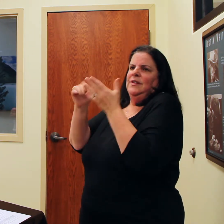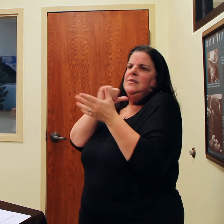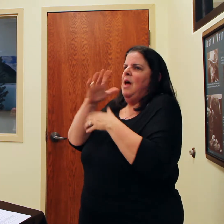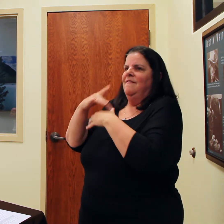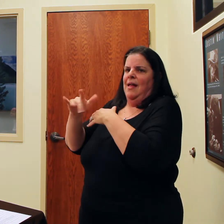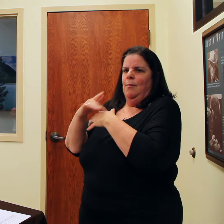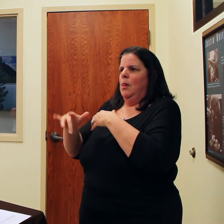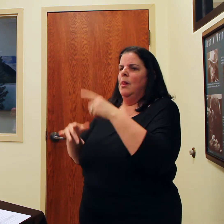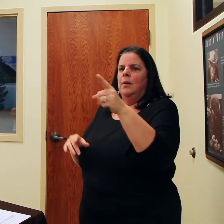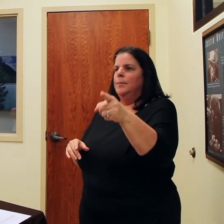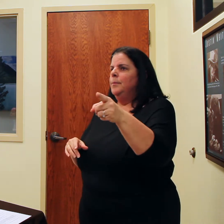Yes, sir?